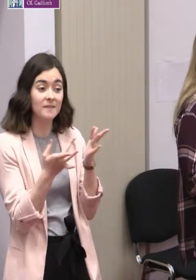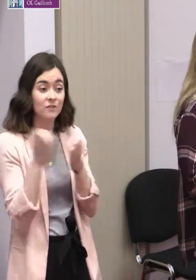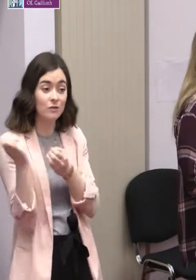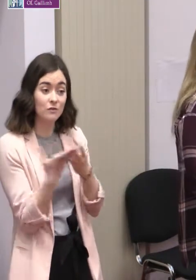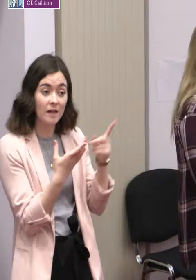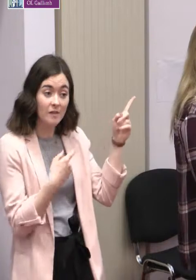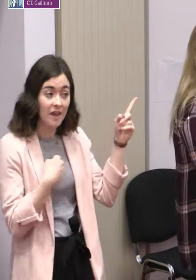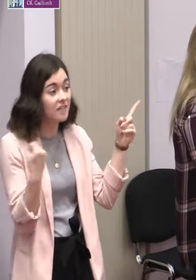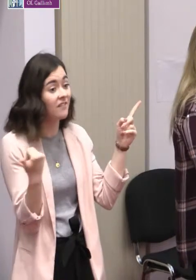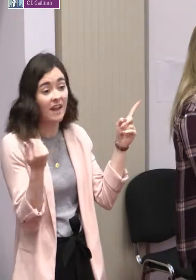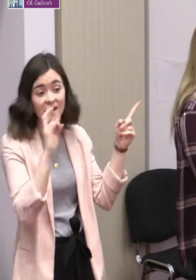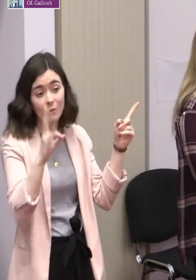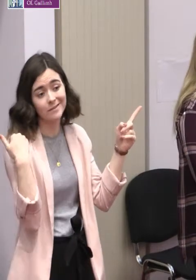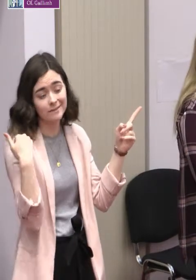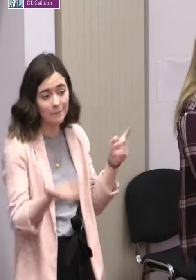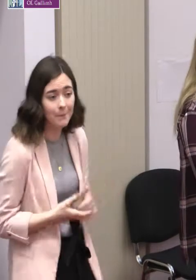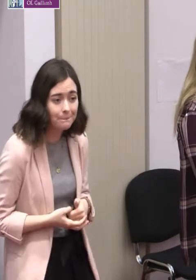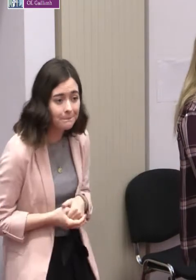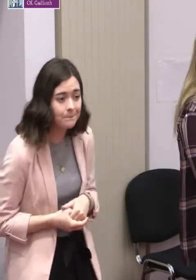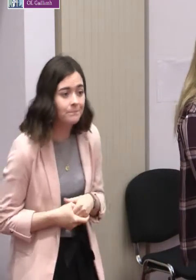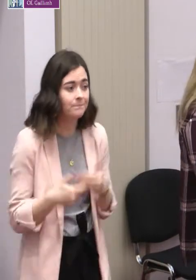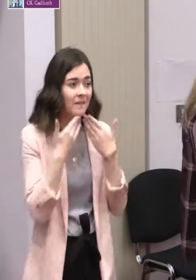If you have any questions, I'd be happy to answer. Thanks very much.